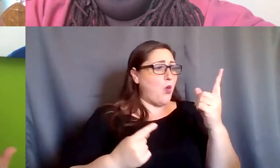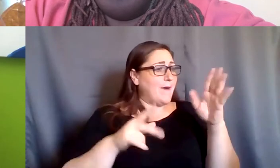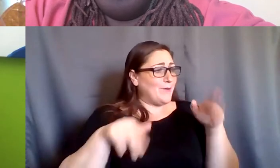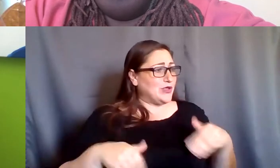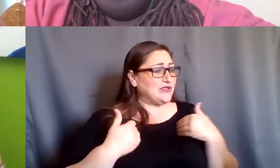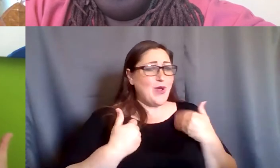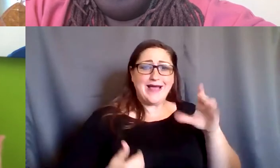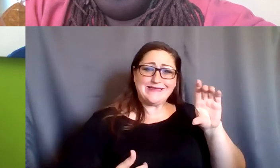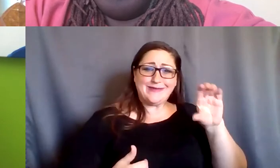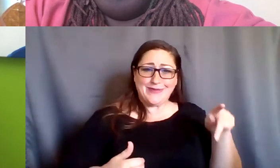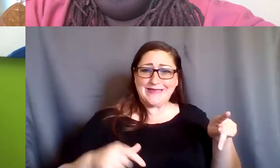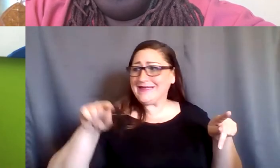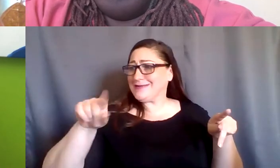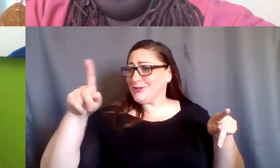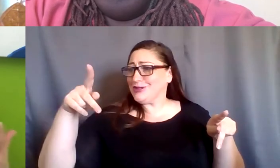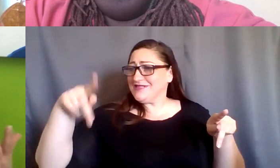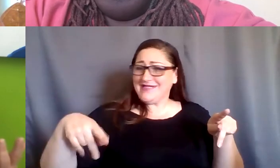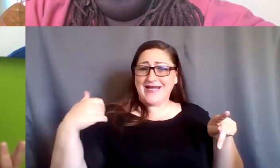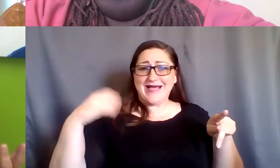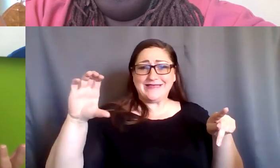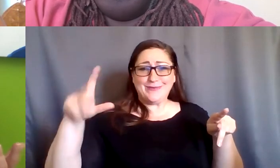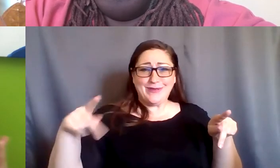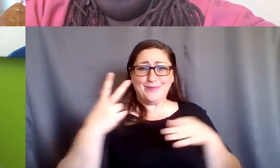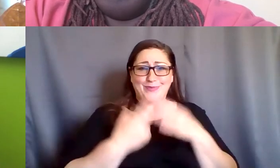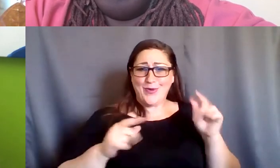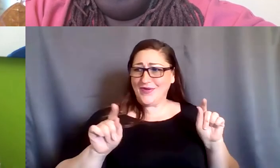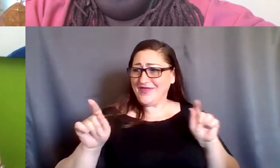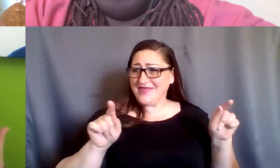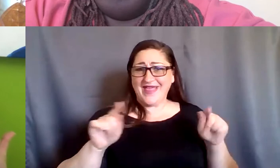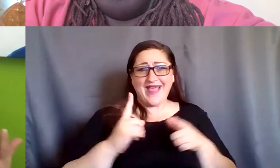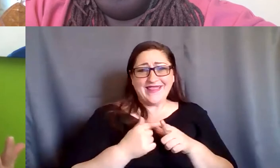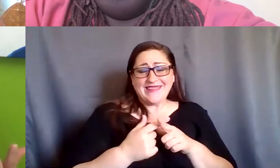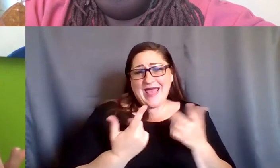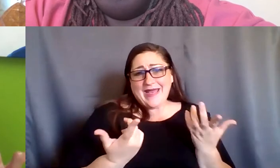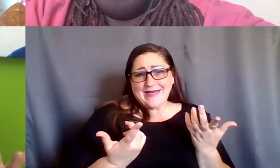No two people with blindness even necessarily have the same level of blindness.